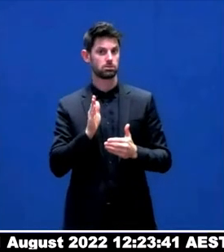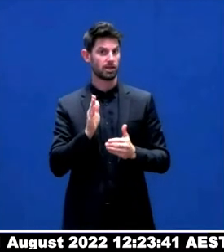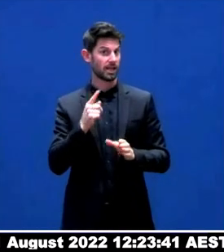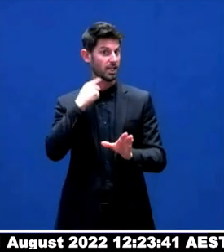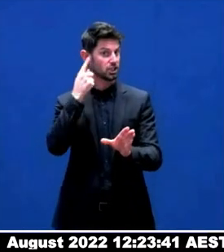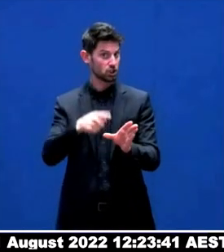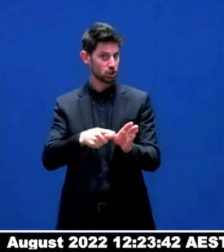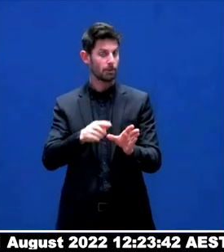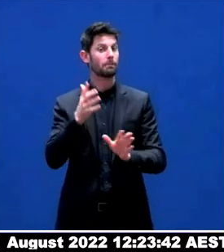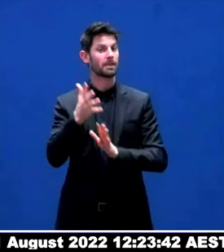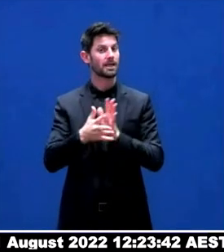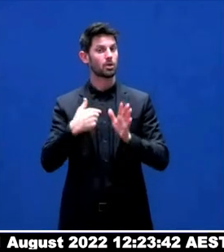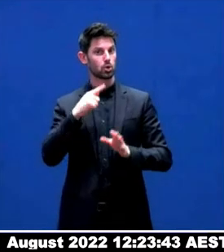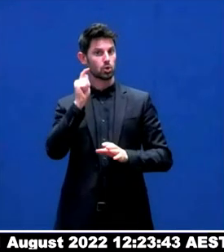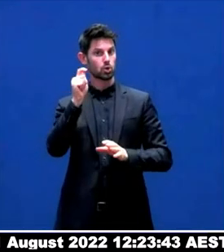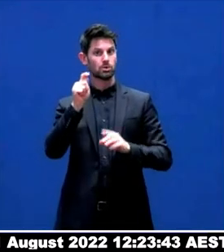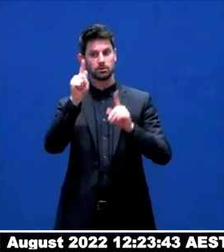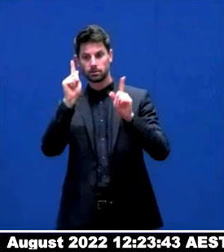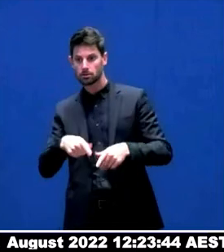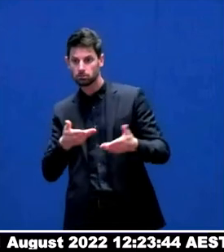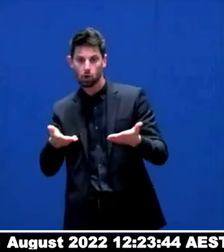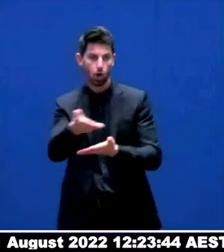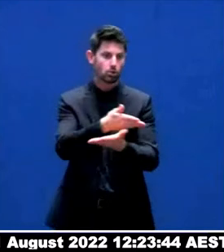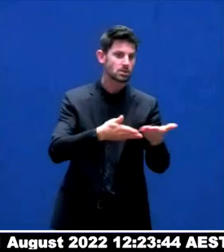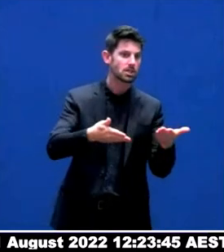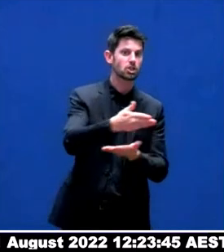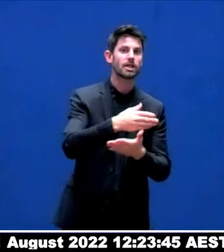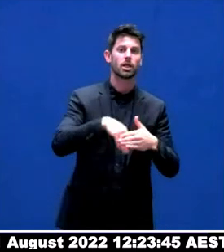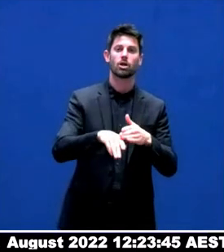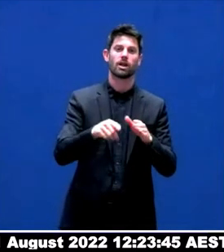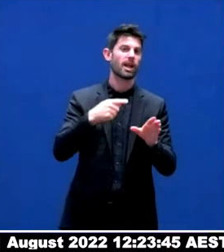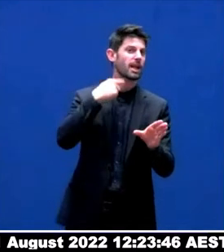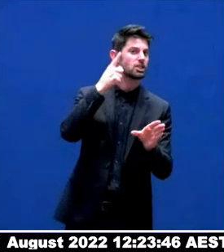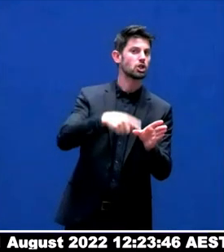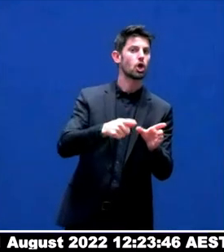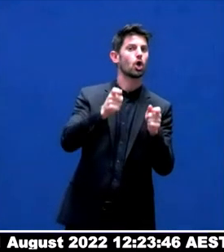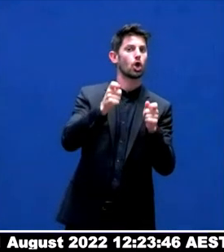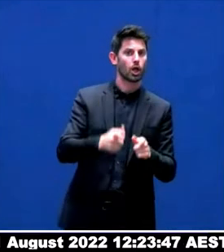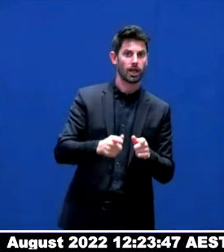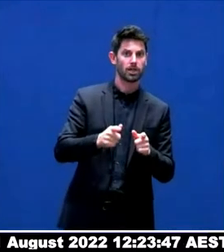So, we'll actually be going out for consultation early 2023 to look at the next iteration of that Strategy.